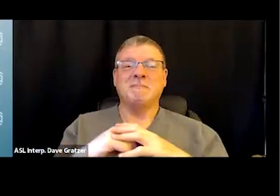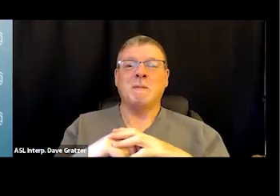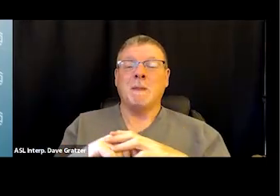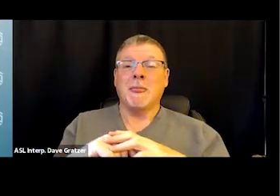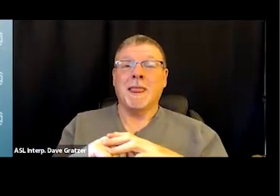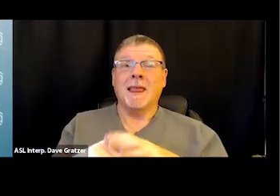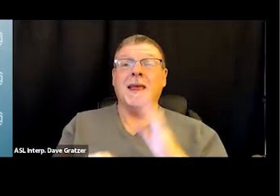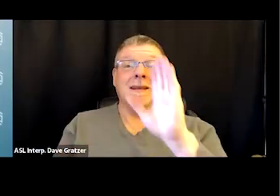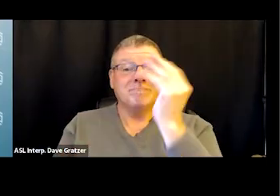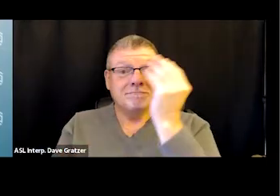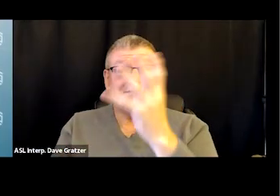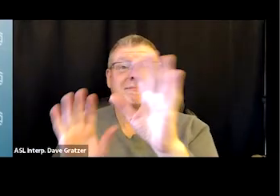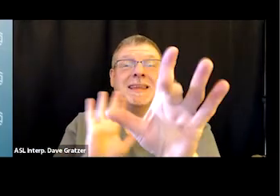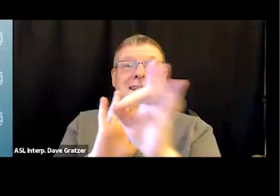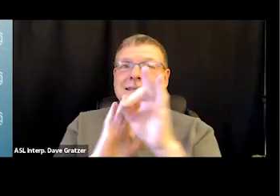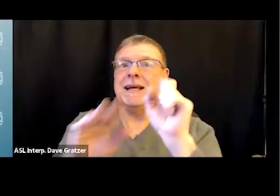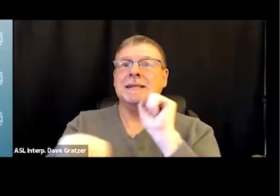Please just select and submit your responses